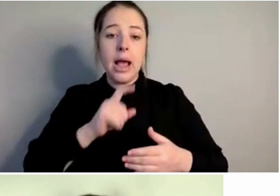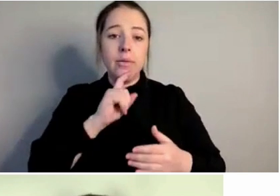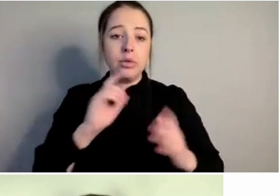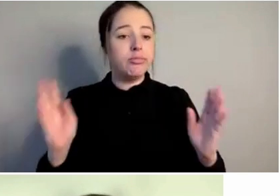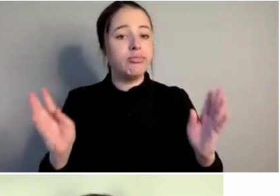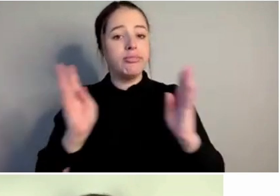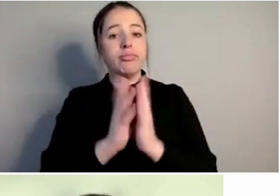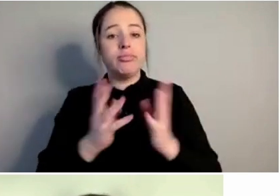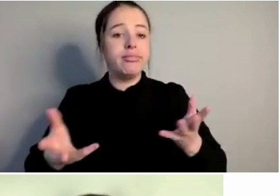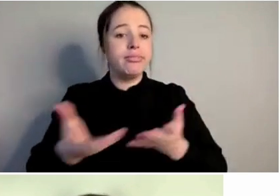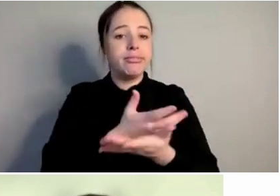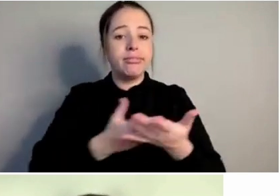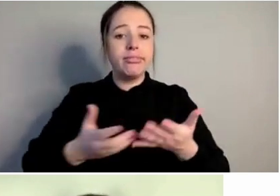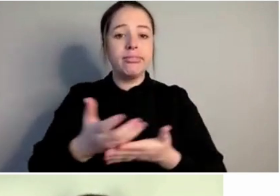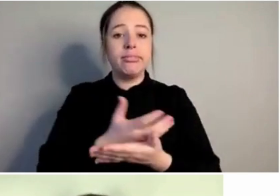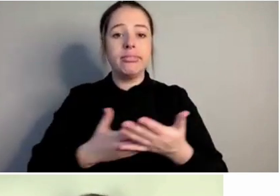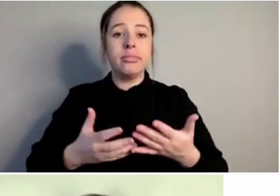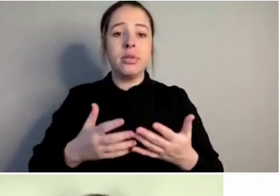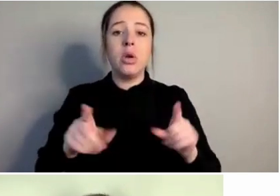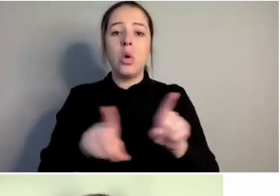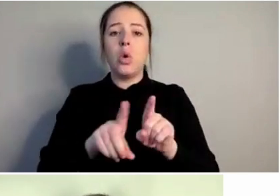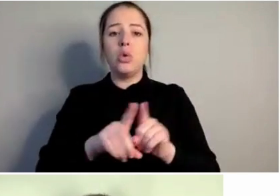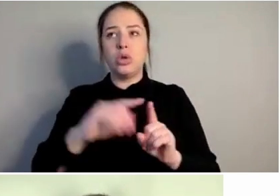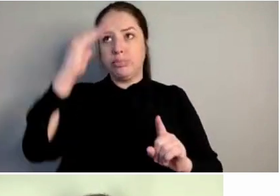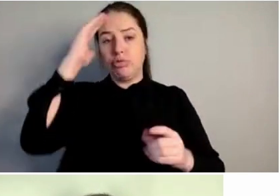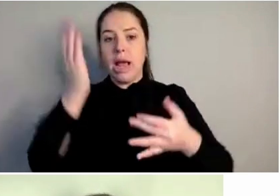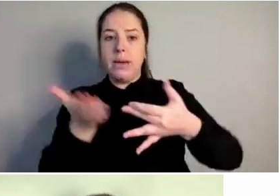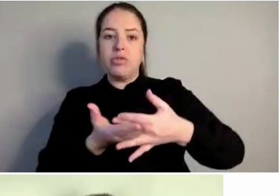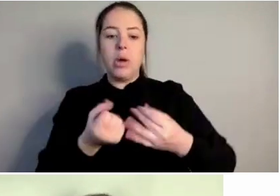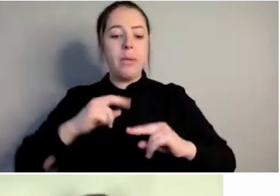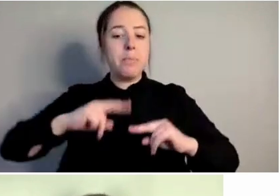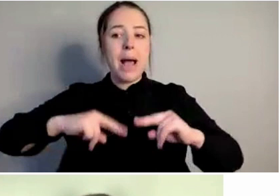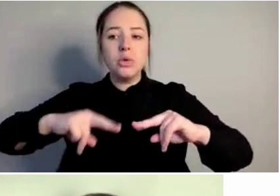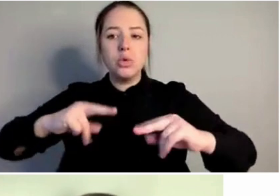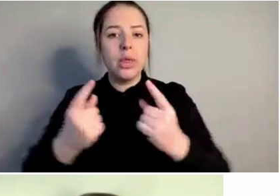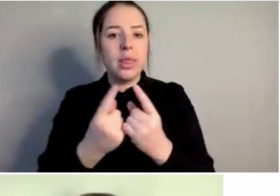and we've got a brain break place where we have jigsaw puzzles for people to have a break as well.